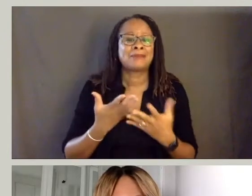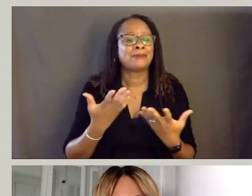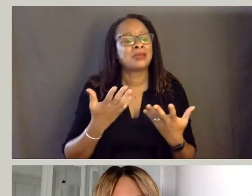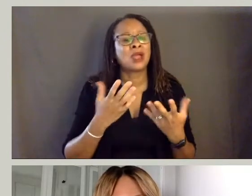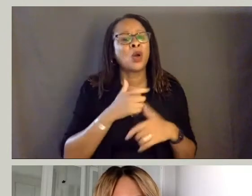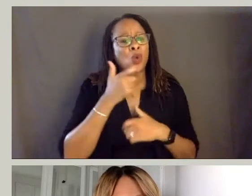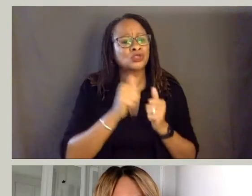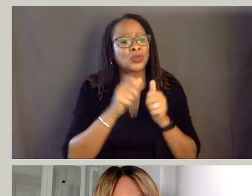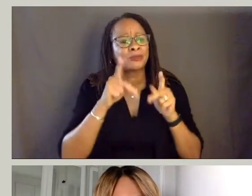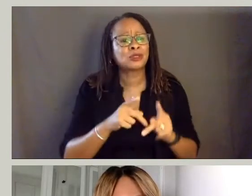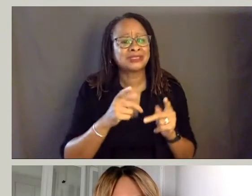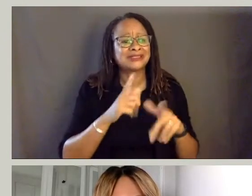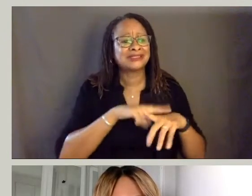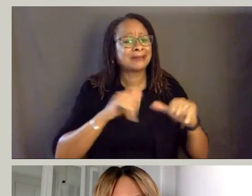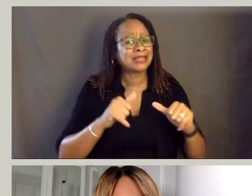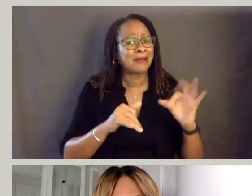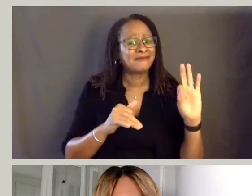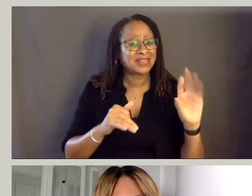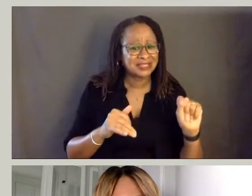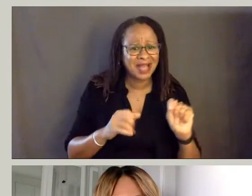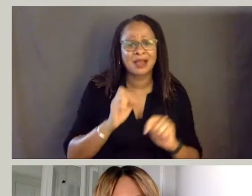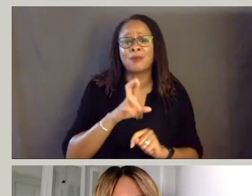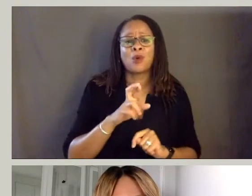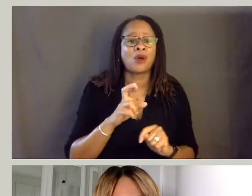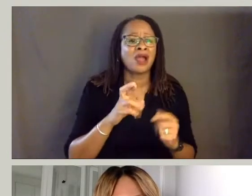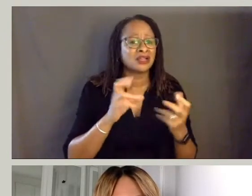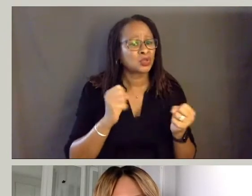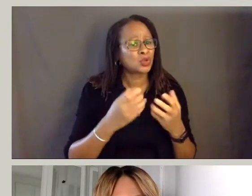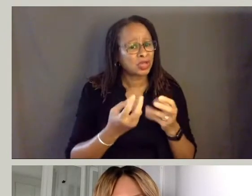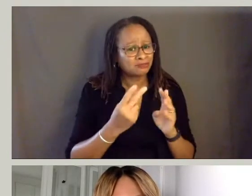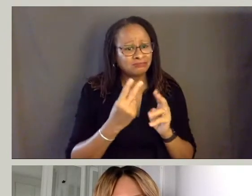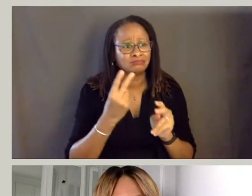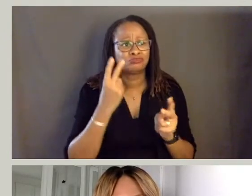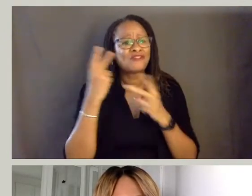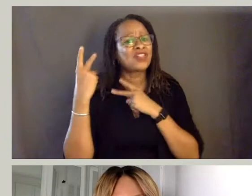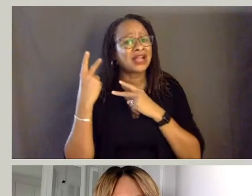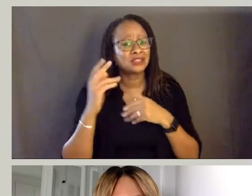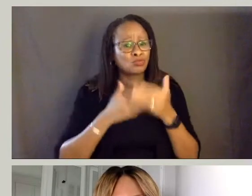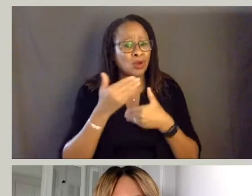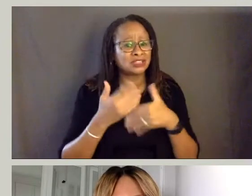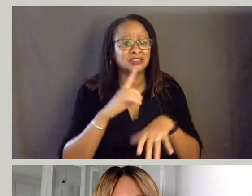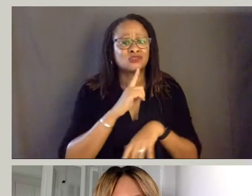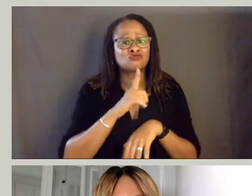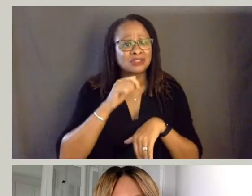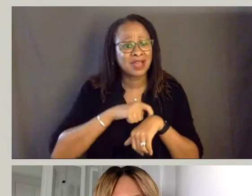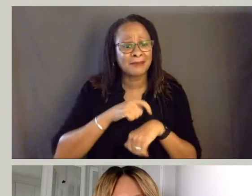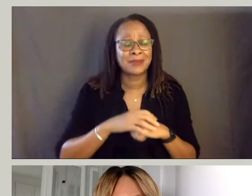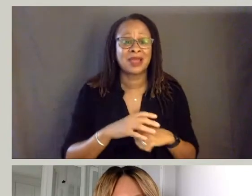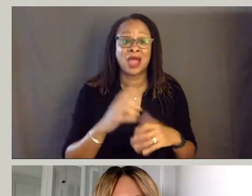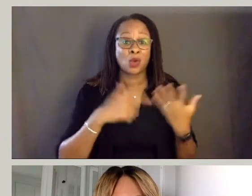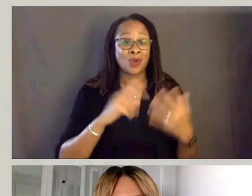so that you can reflect and process it in real time. I think what happens, like what Nat was talking about,